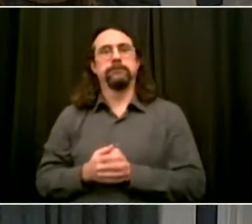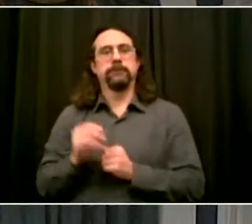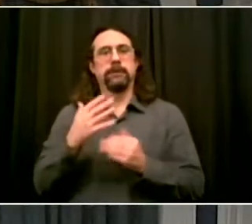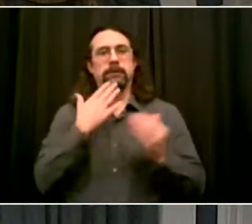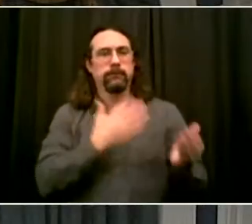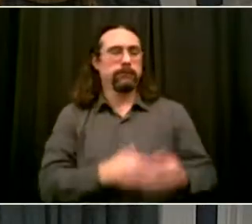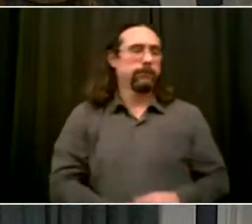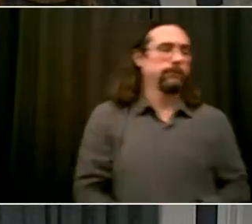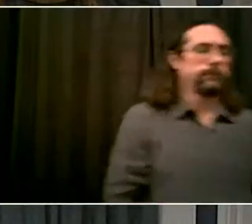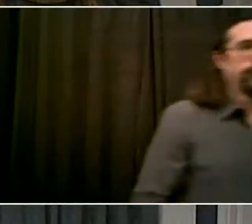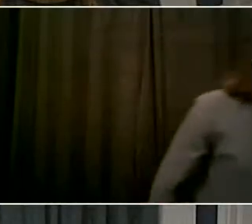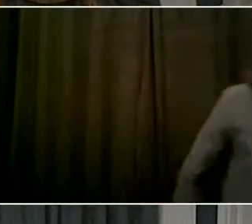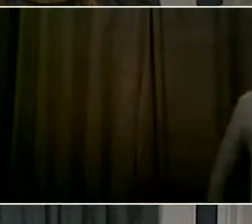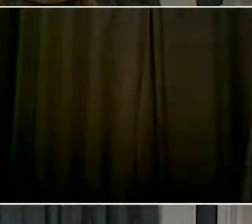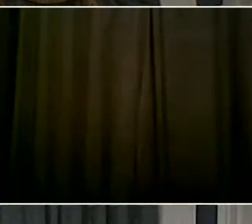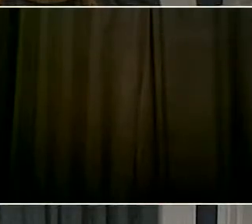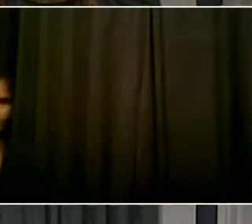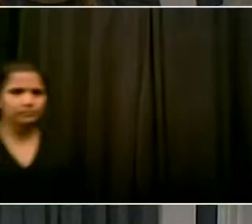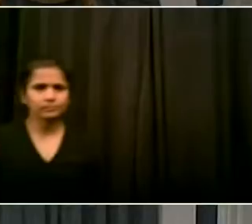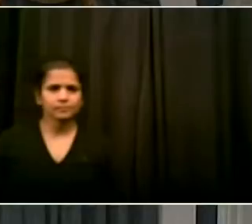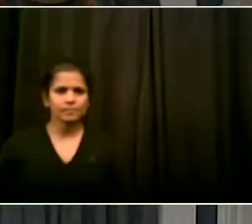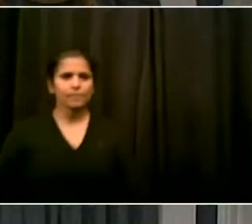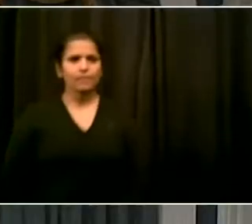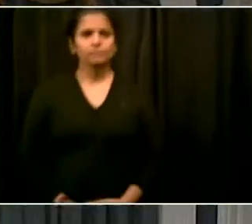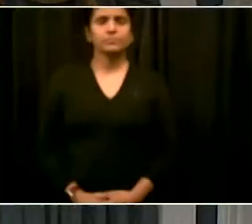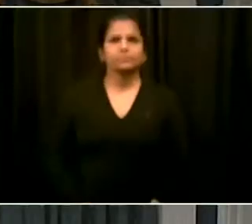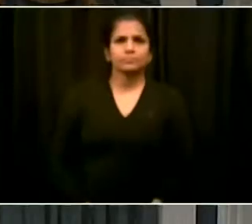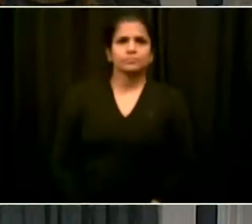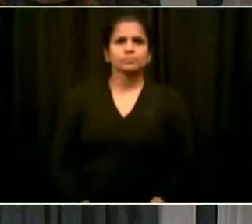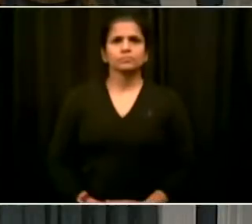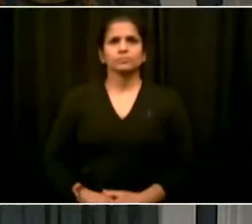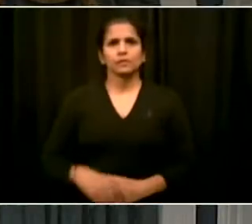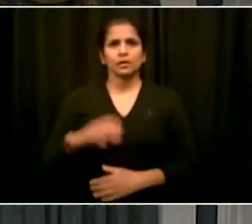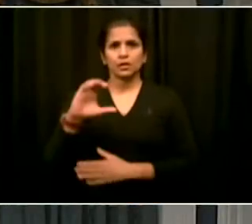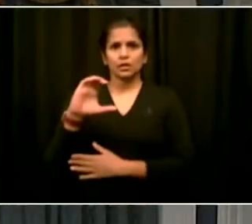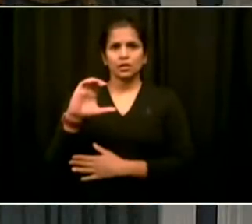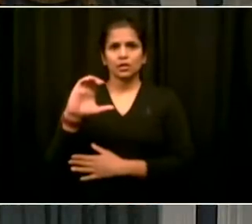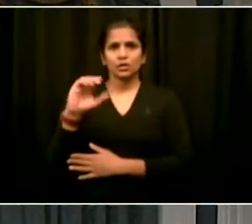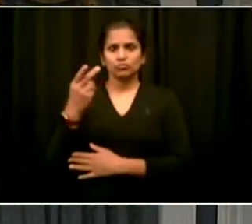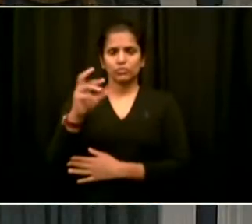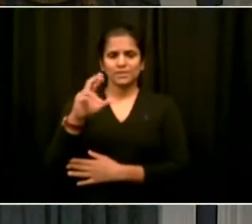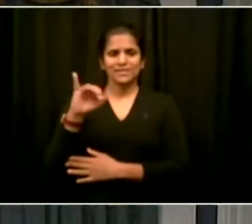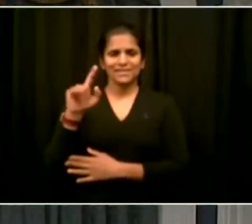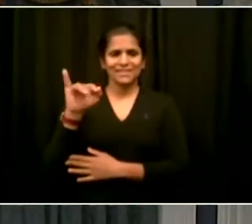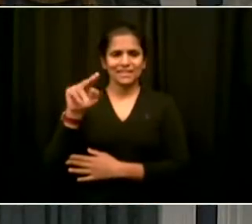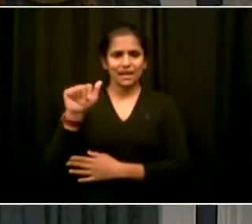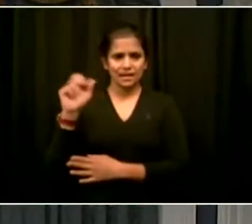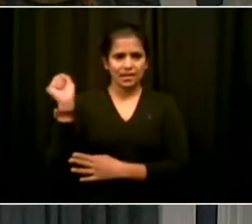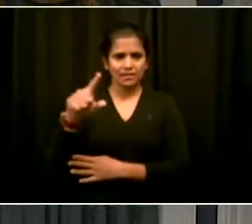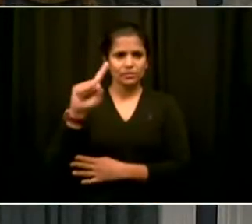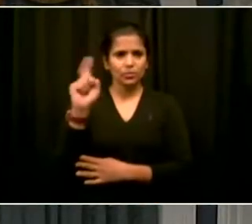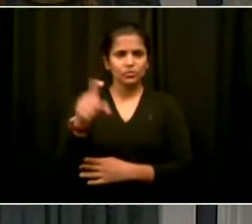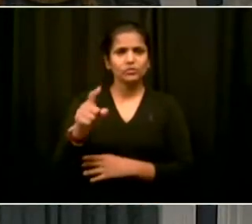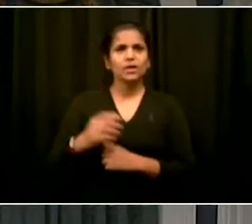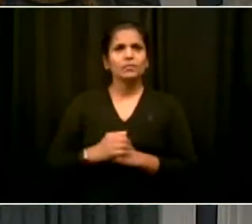IMMUNIZATION REGISTRY. SO THE SAME WAY OF MONITORING SUPPLY AND DEMAND THAT I DESCRIBED BEFORE APPLIES TO THOSE AS WELL. CHRISTINA